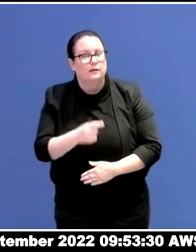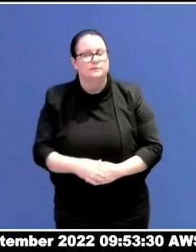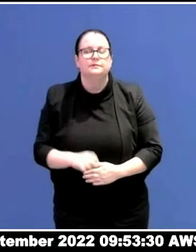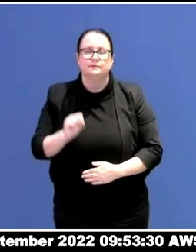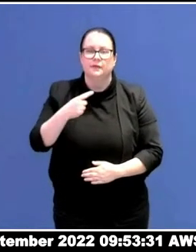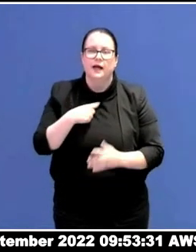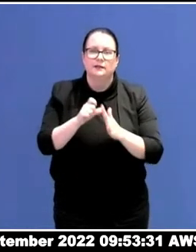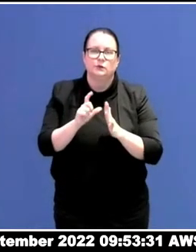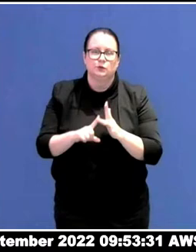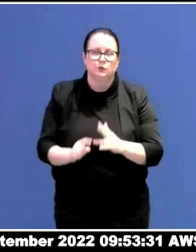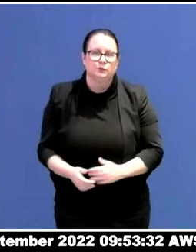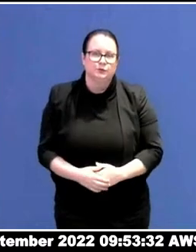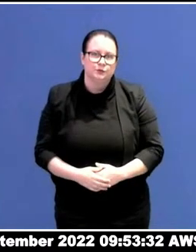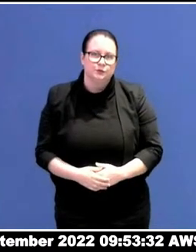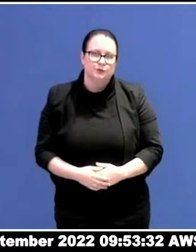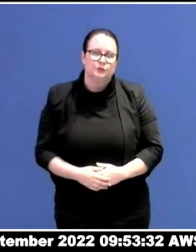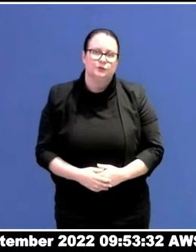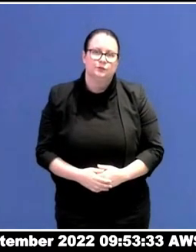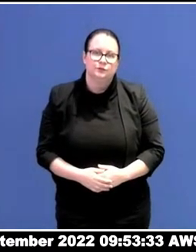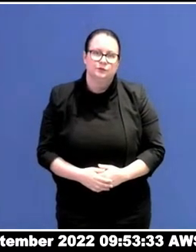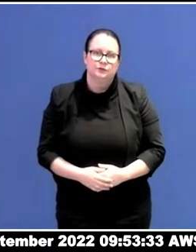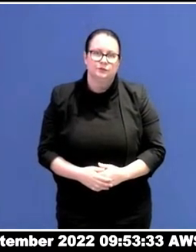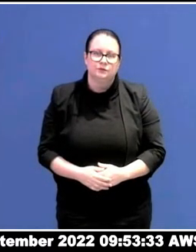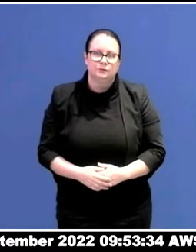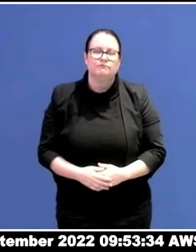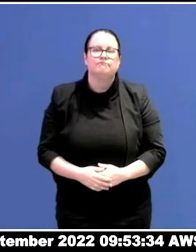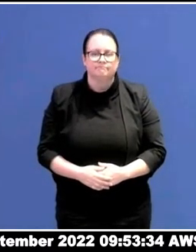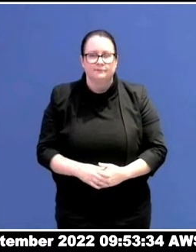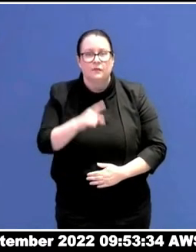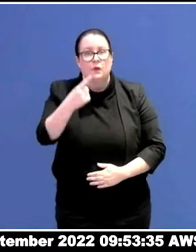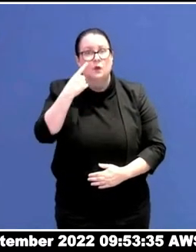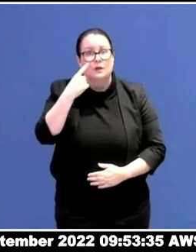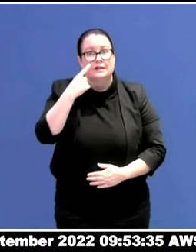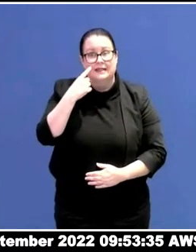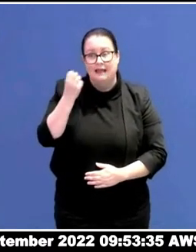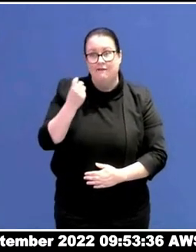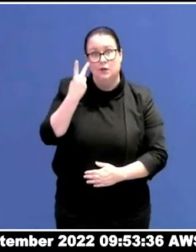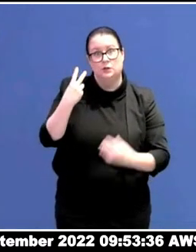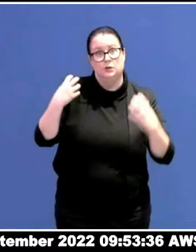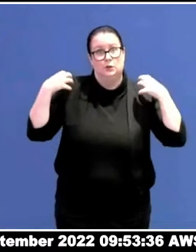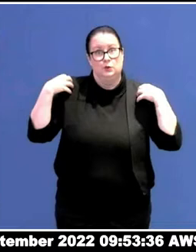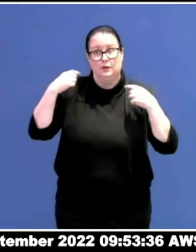Terry, you will see that Commissioner Mason and Commissioner McEwin are in the